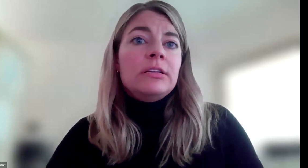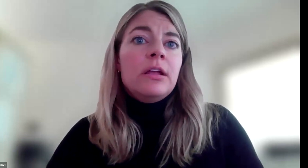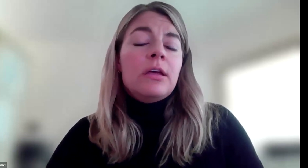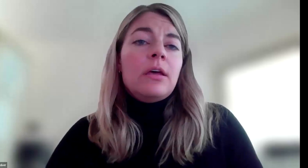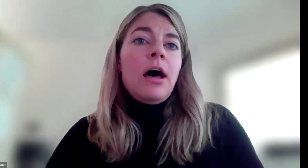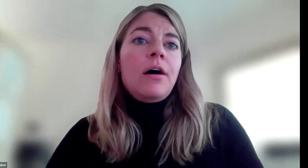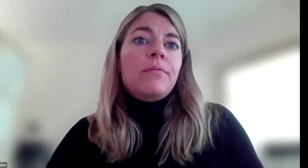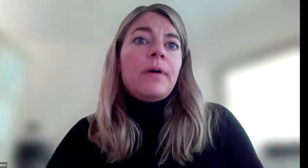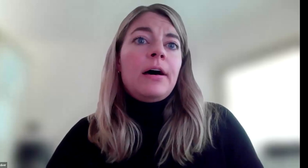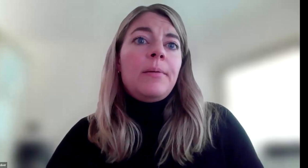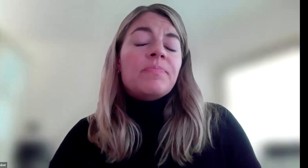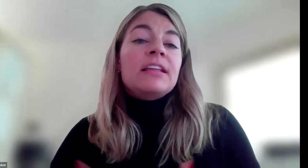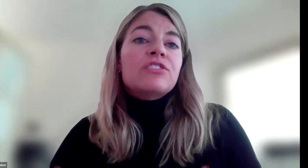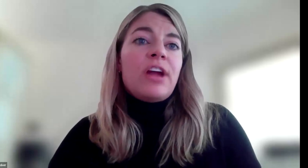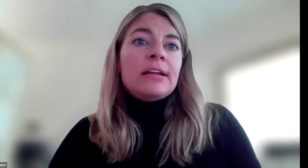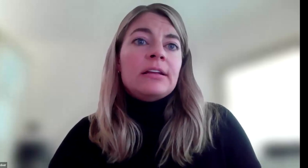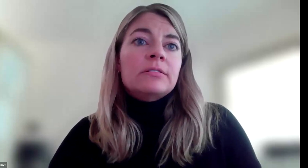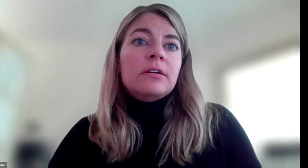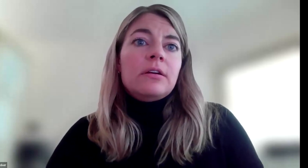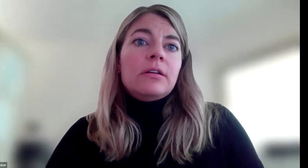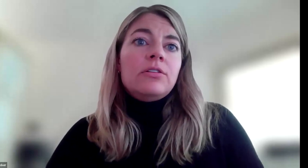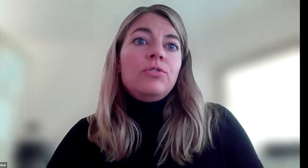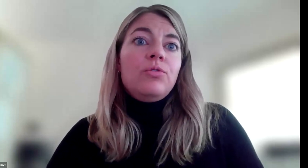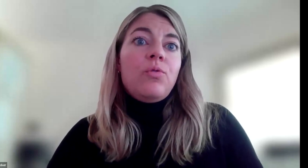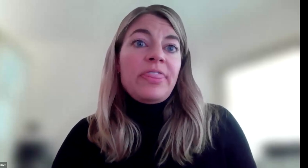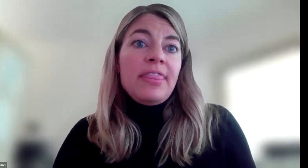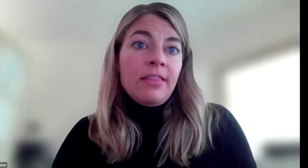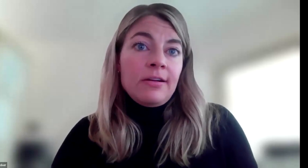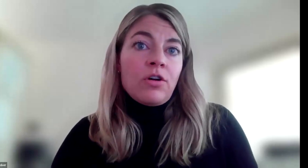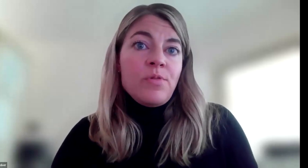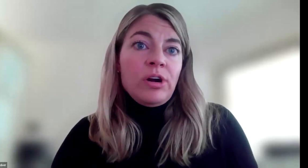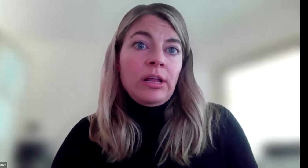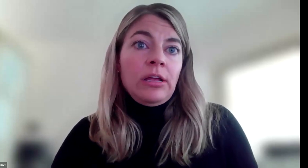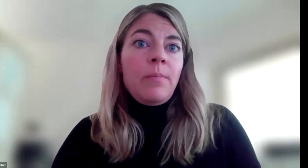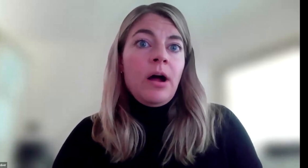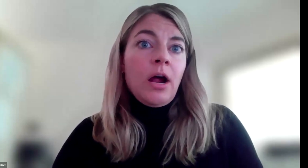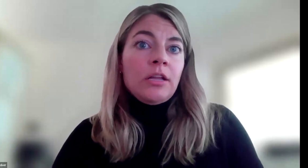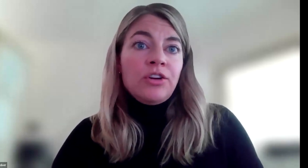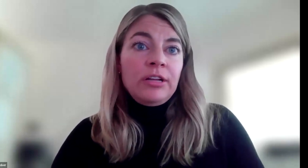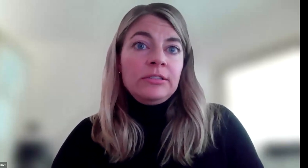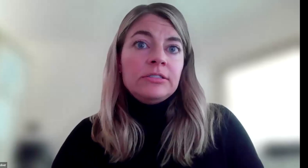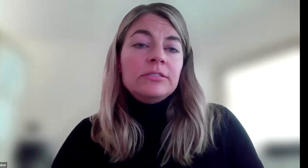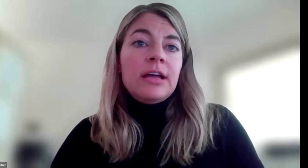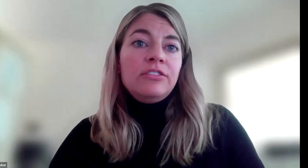training to -- within the legal community among attorneys and judges.